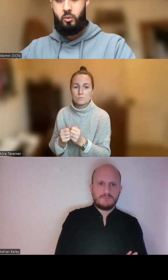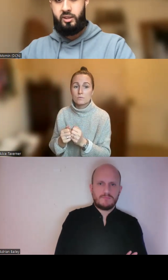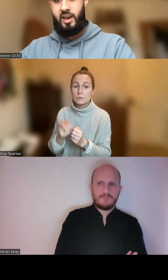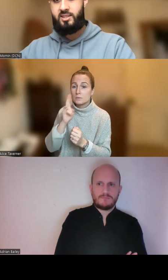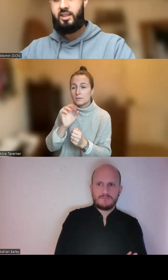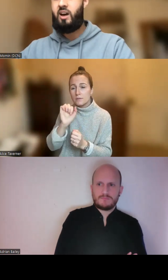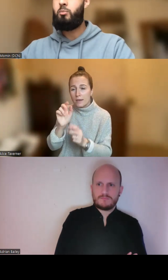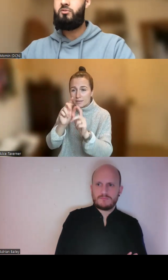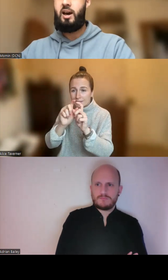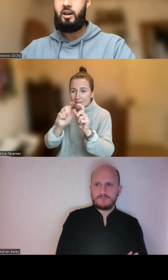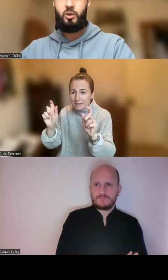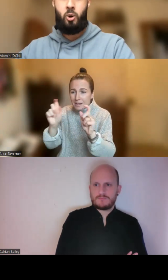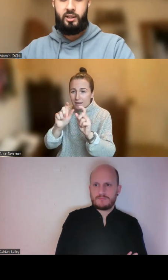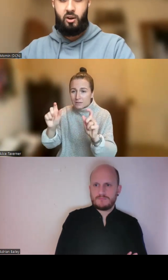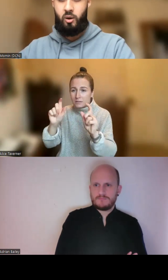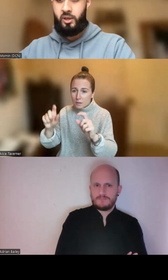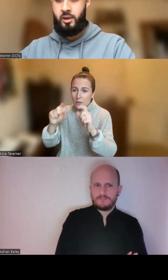with the text that they have above the ad. We call that copy.